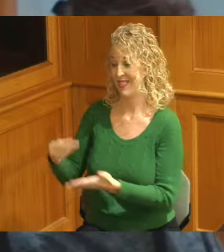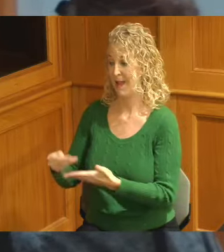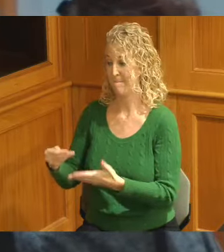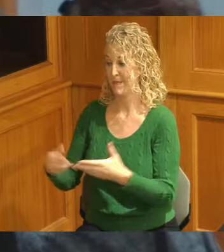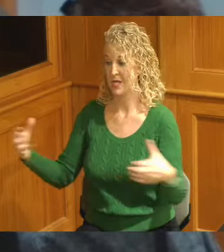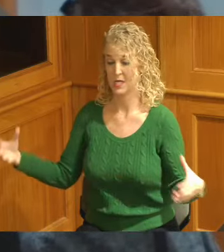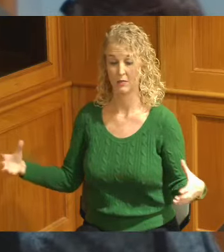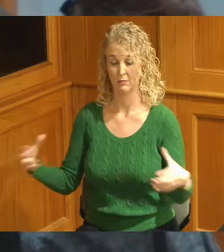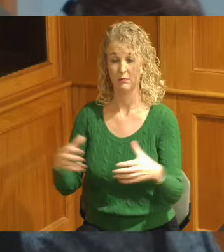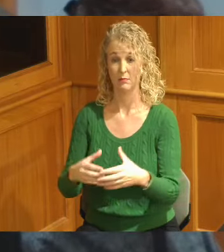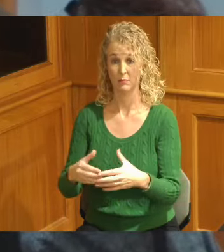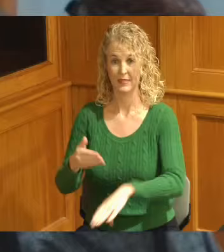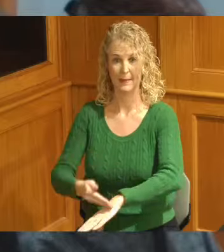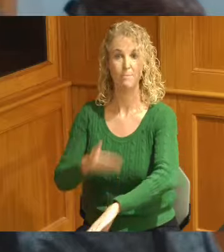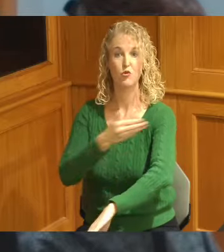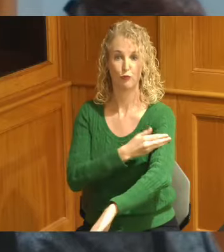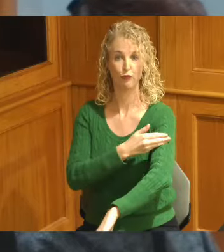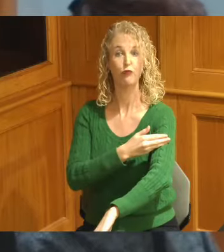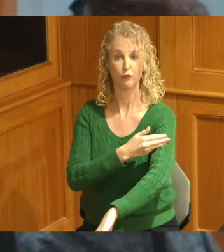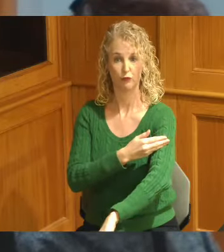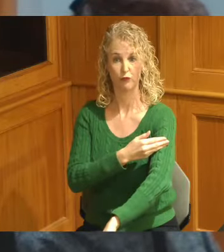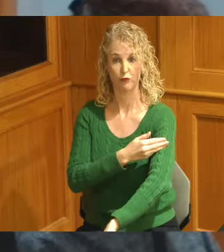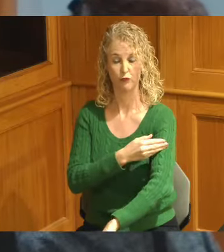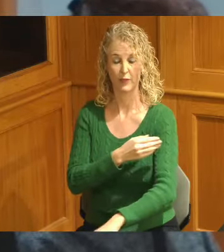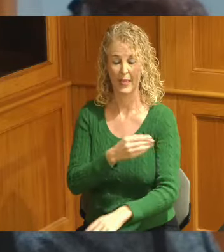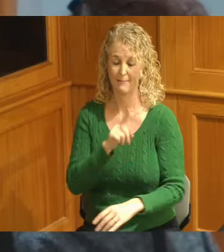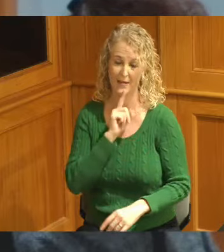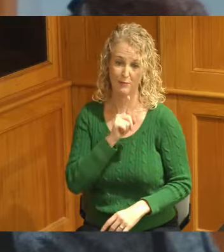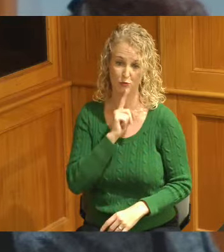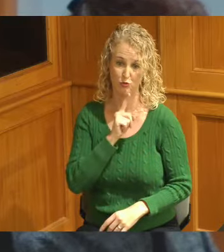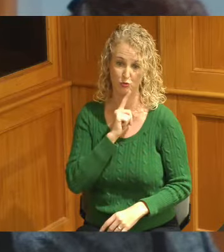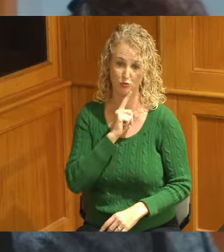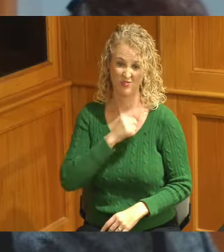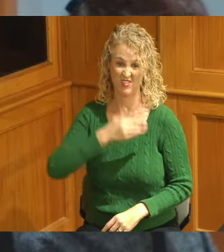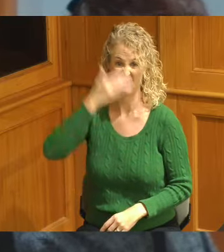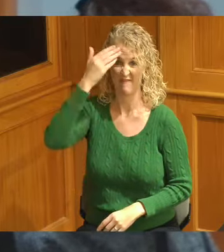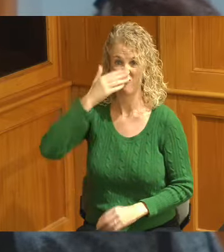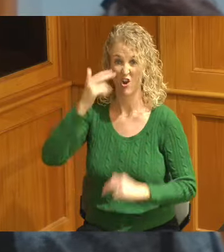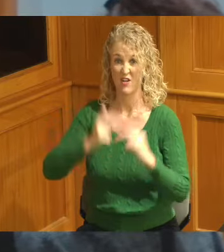the township even further. as you can imagine, facade improvements have become very expensive,